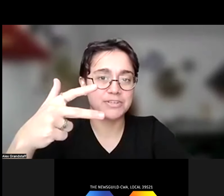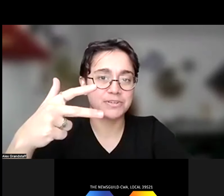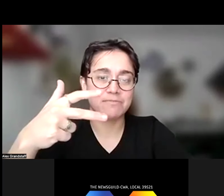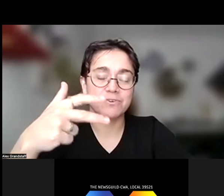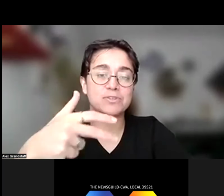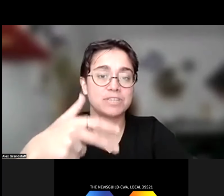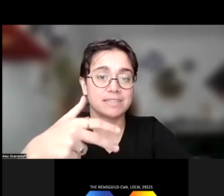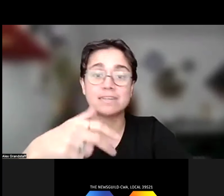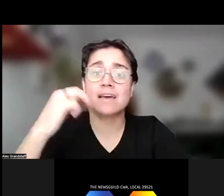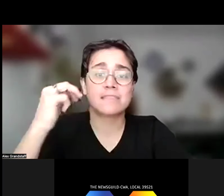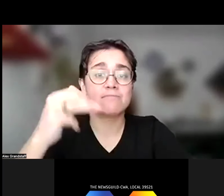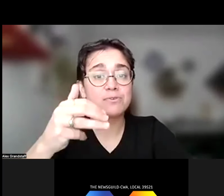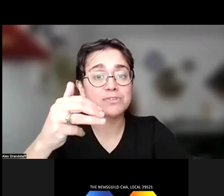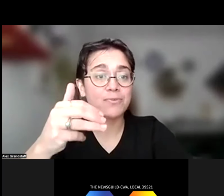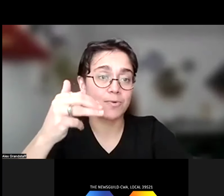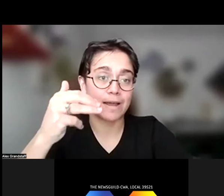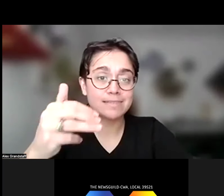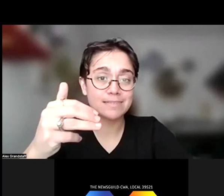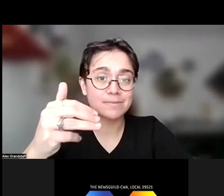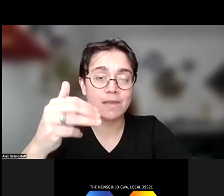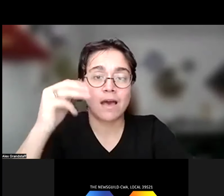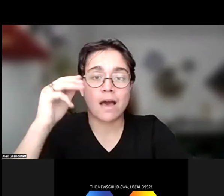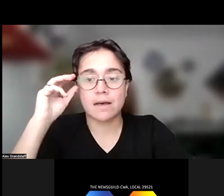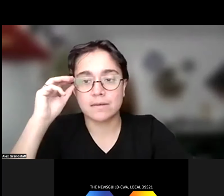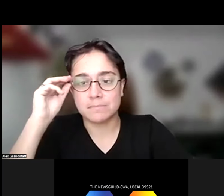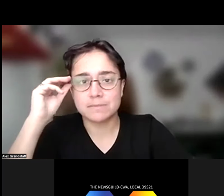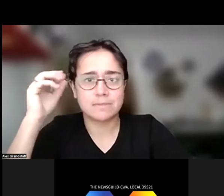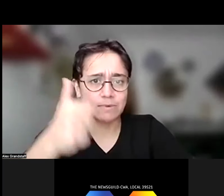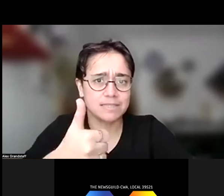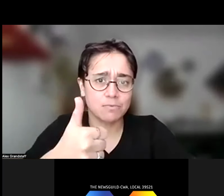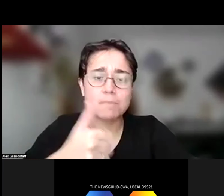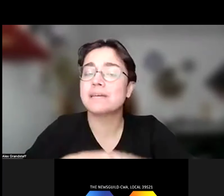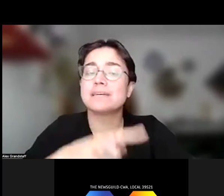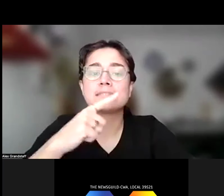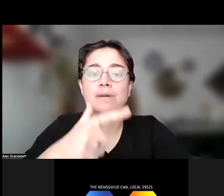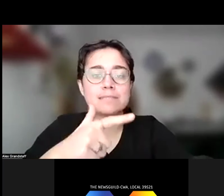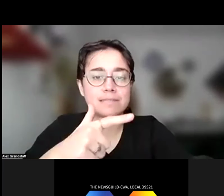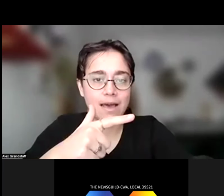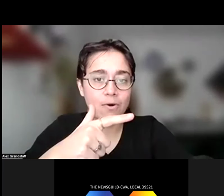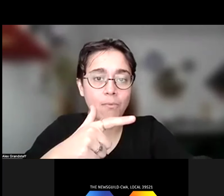can be of service to that. How can I be in connection with my